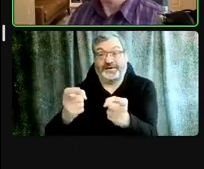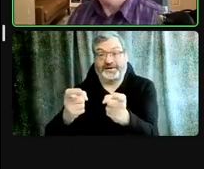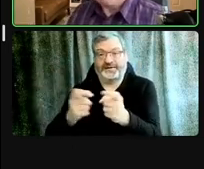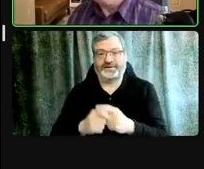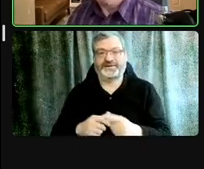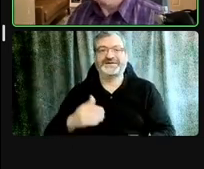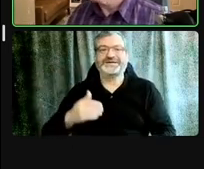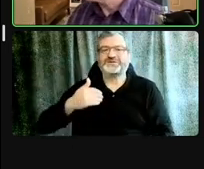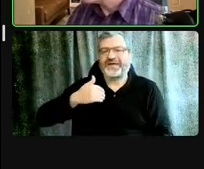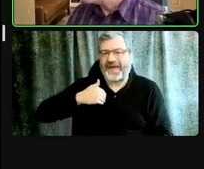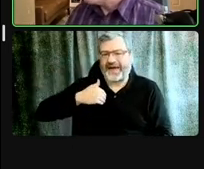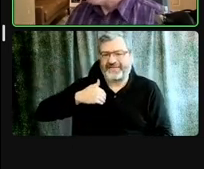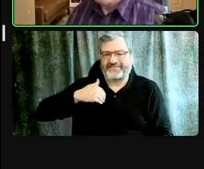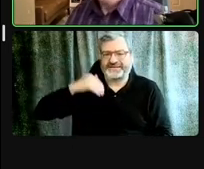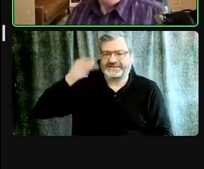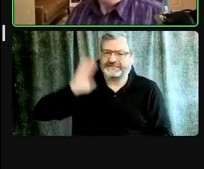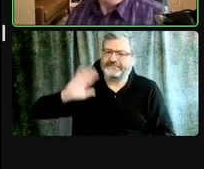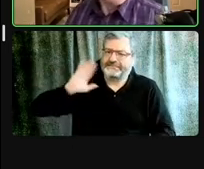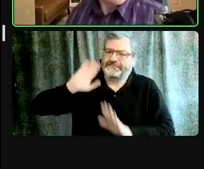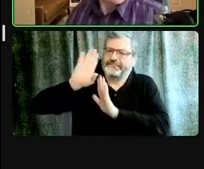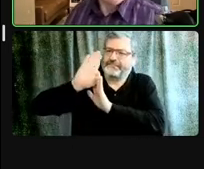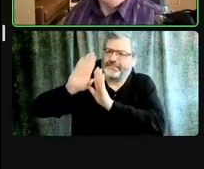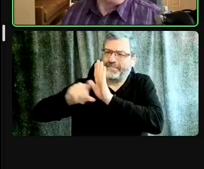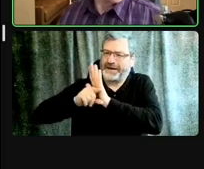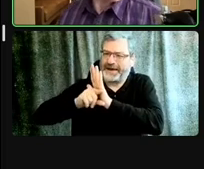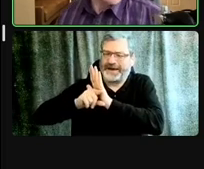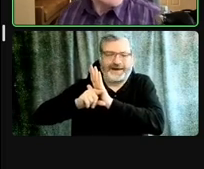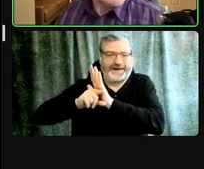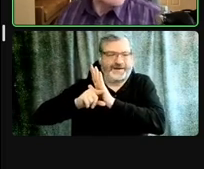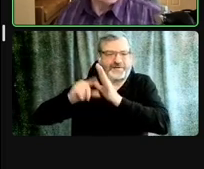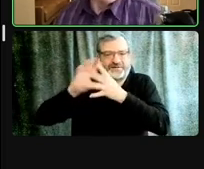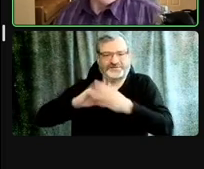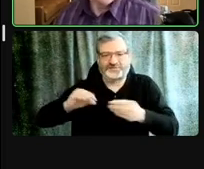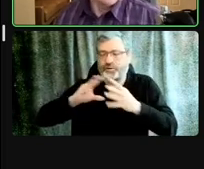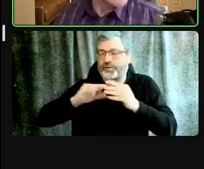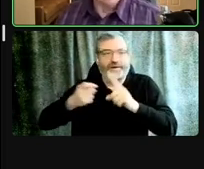story from history, culture, family, gender, race,